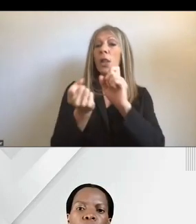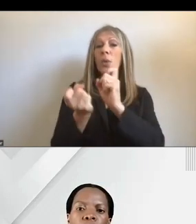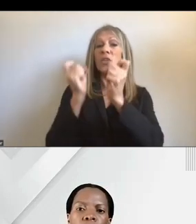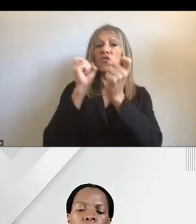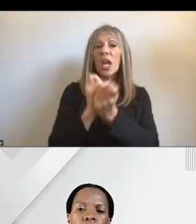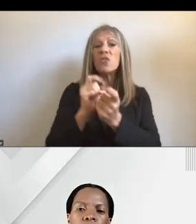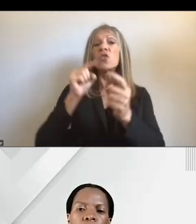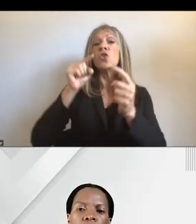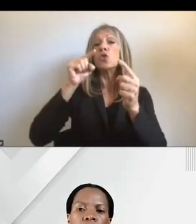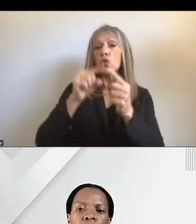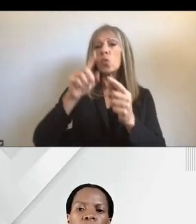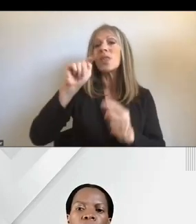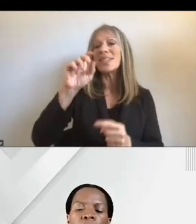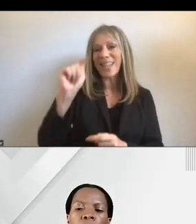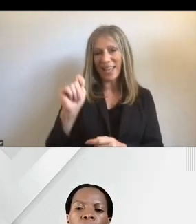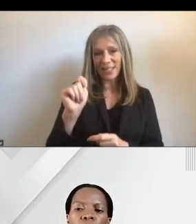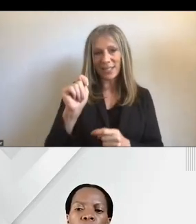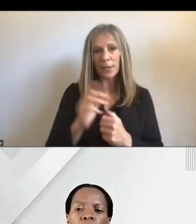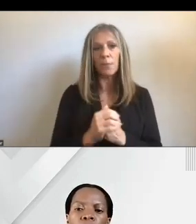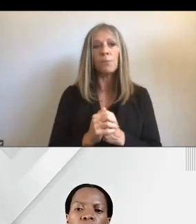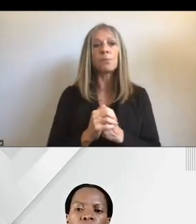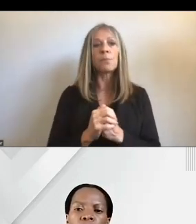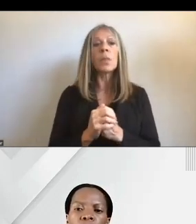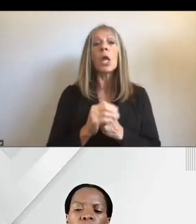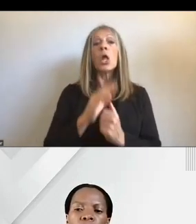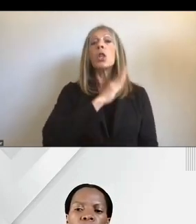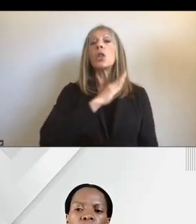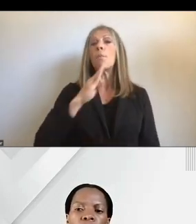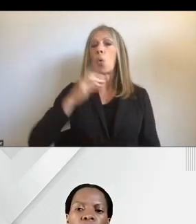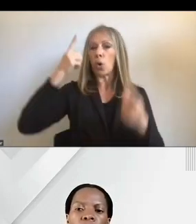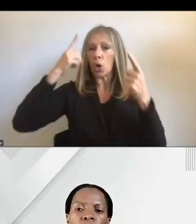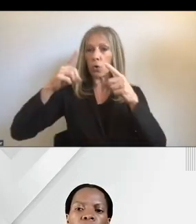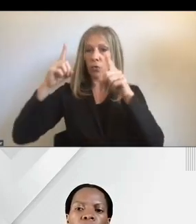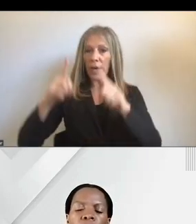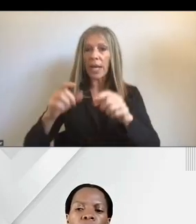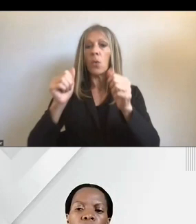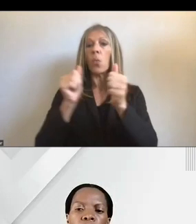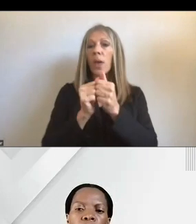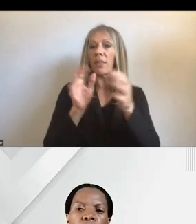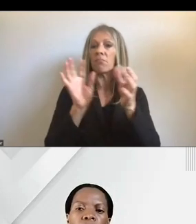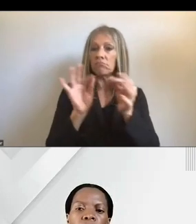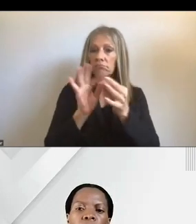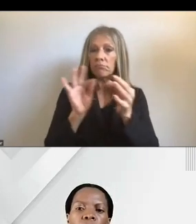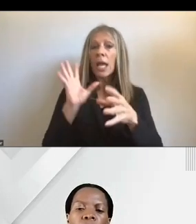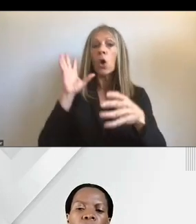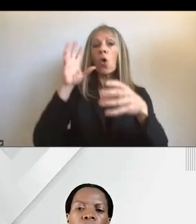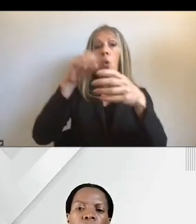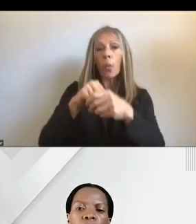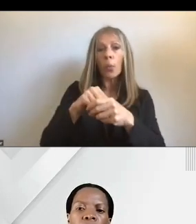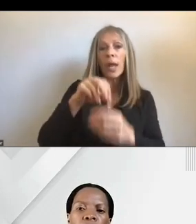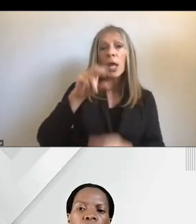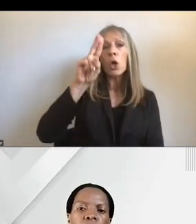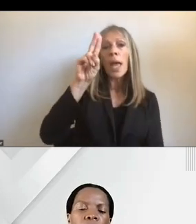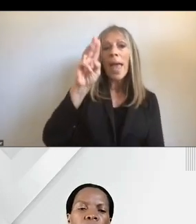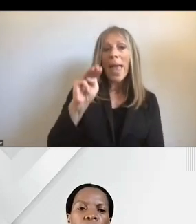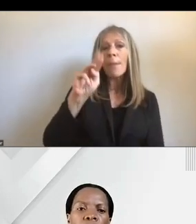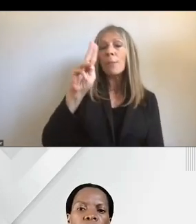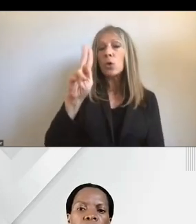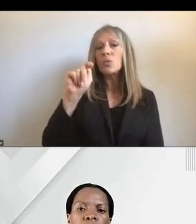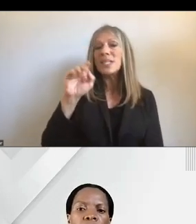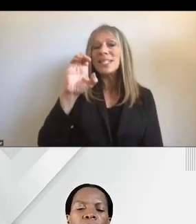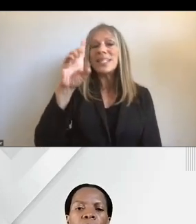the rule text. The Board concurred with commenters that incorporating MUTCD provisions by reference